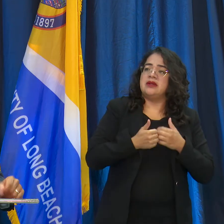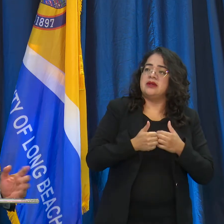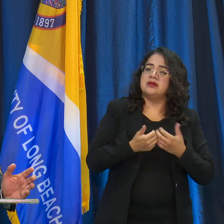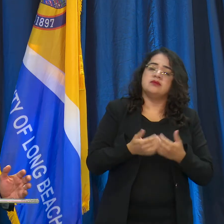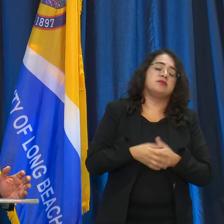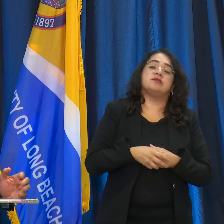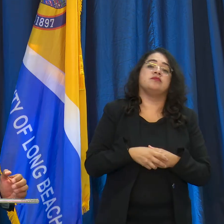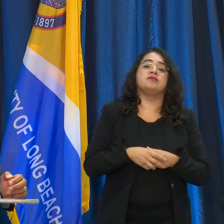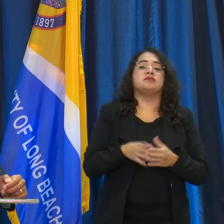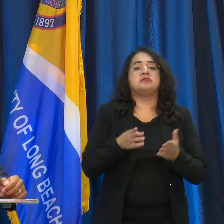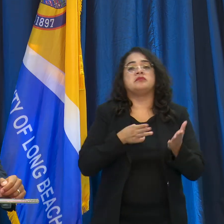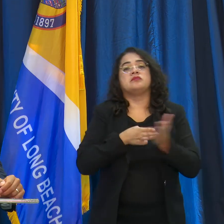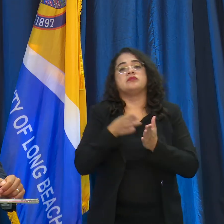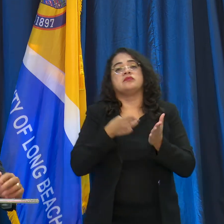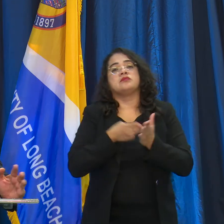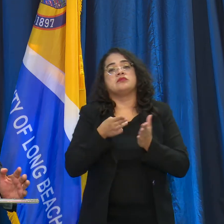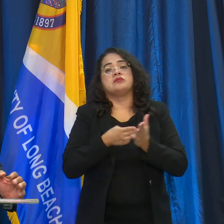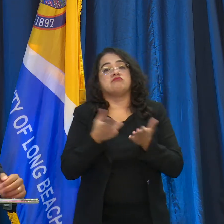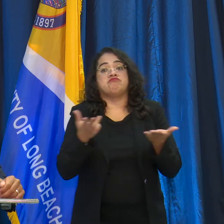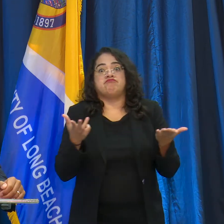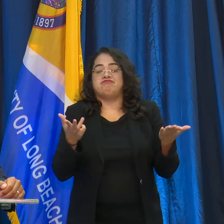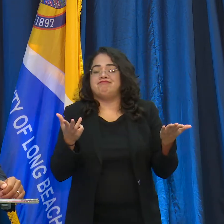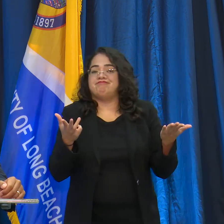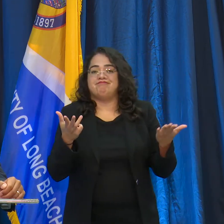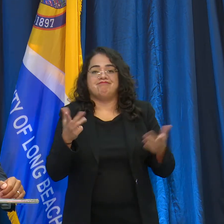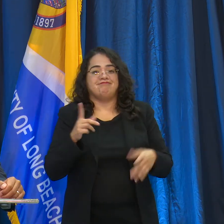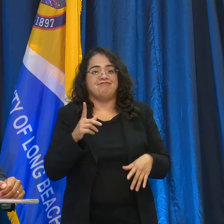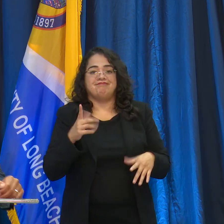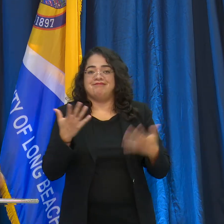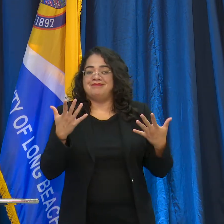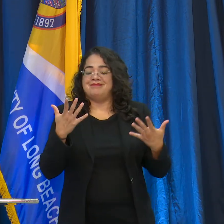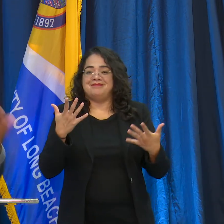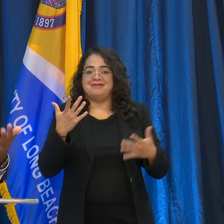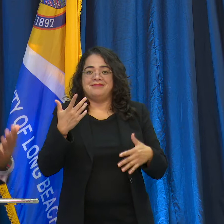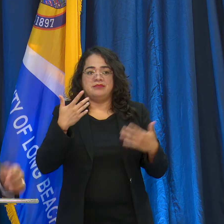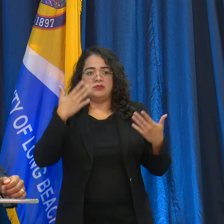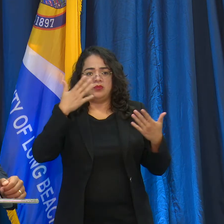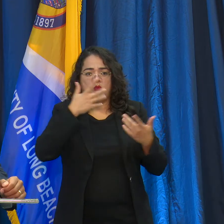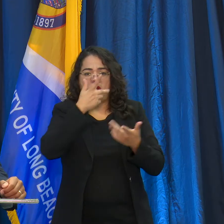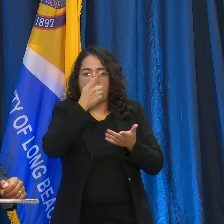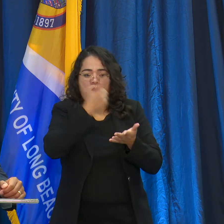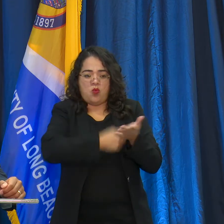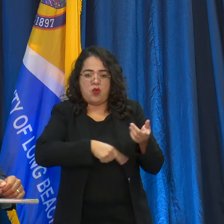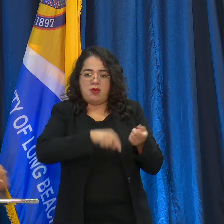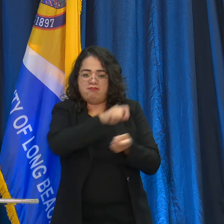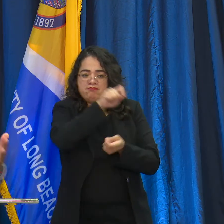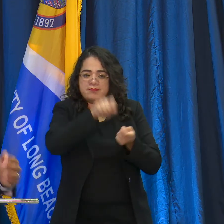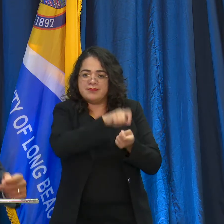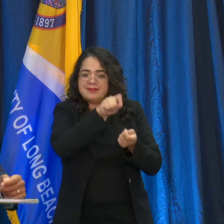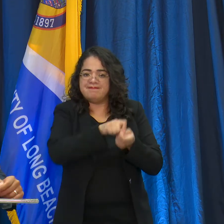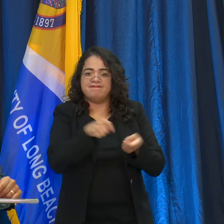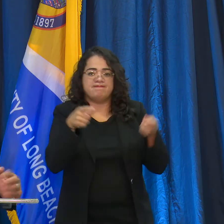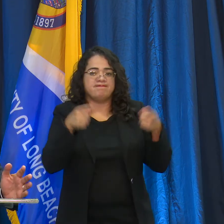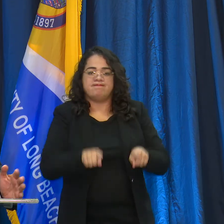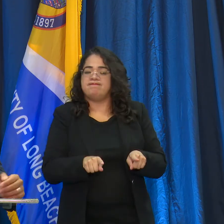Honestly, we're not sure how they exactly got the virus. Like I said, they are very careful people,